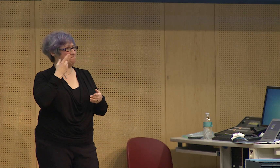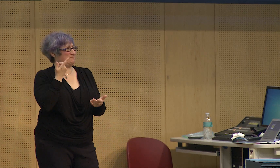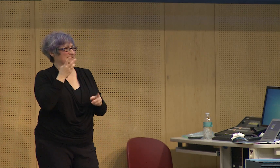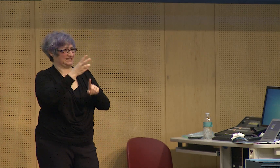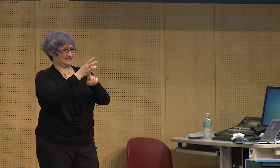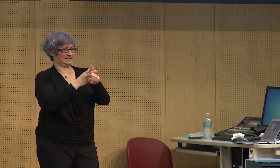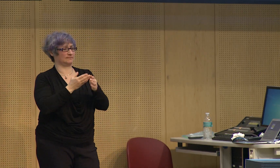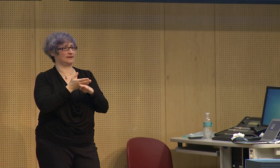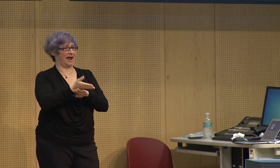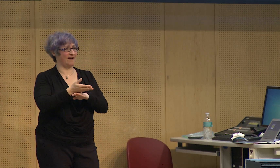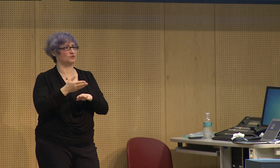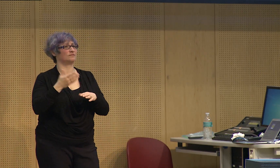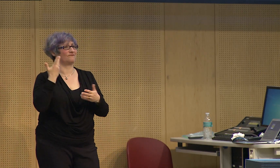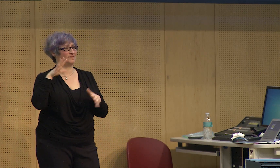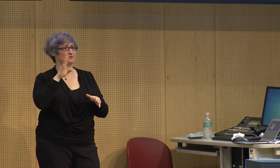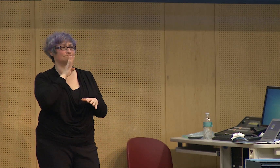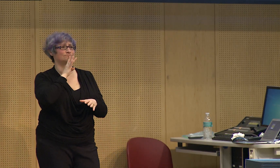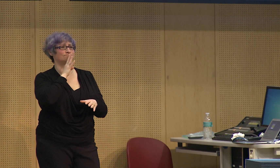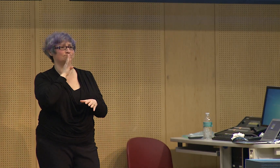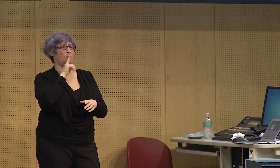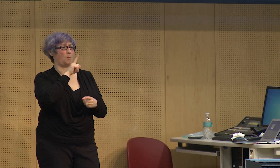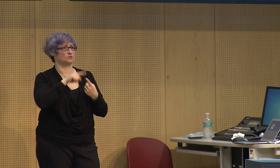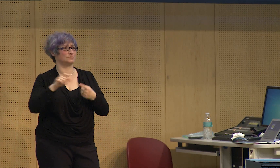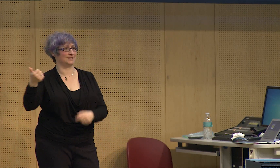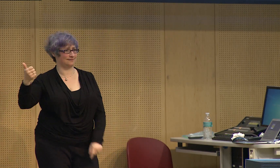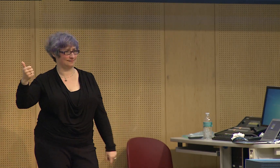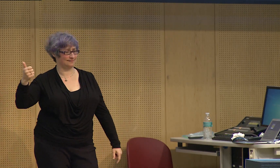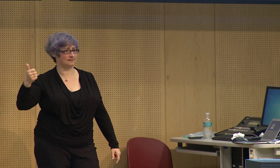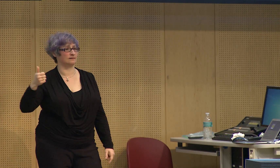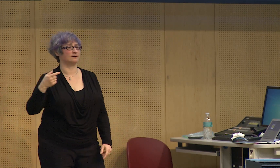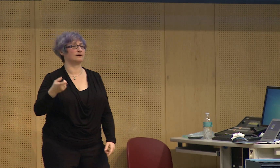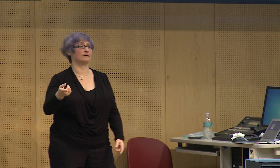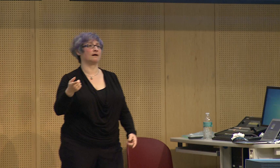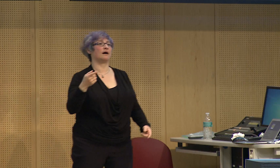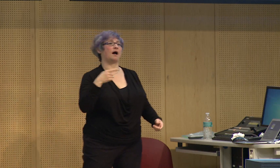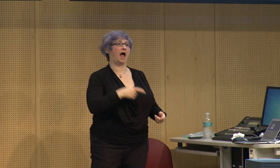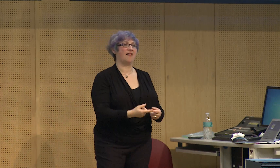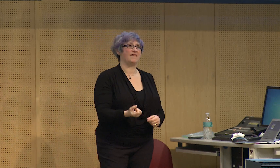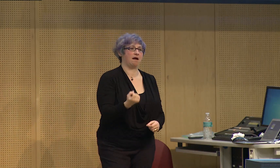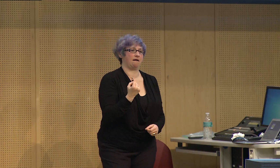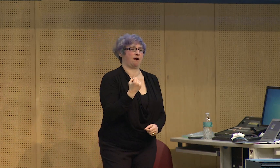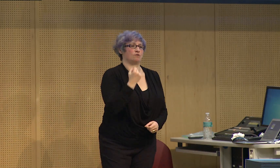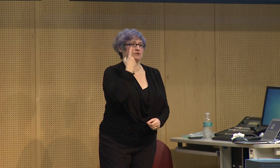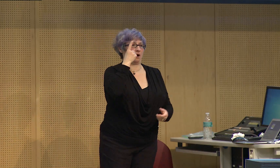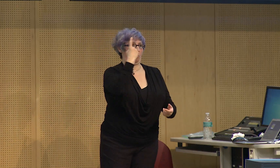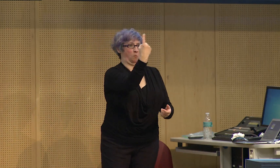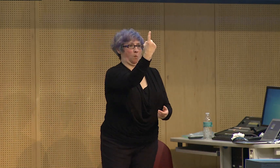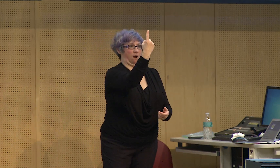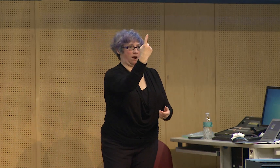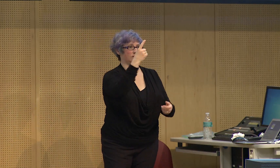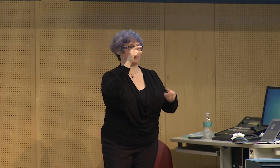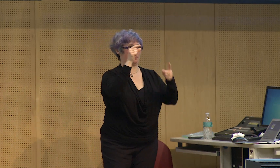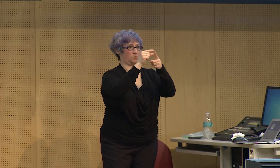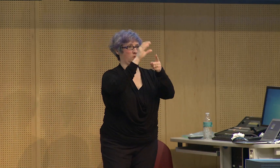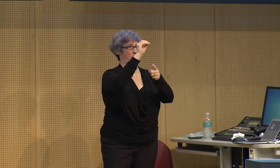those number representations equal in quantitative means? And the answer is no.